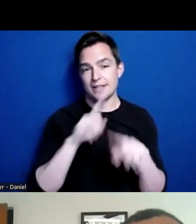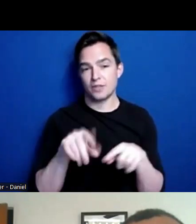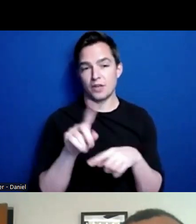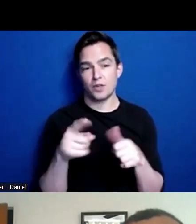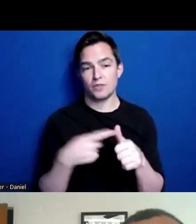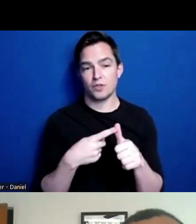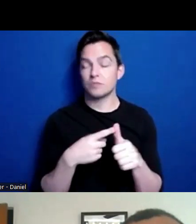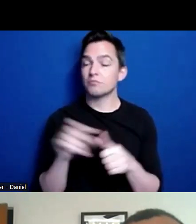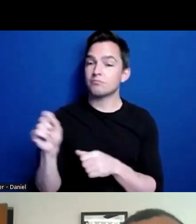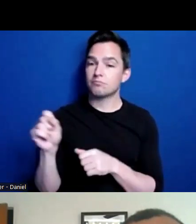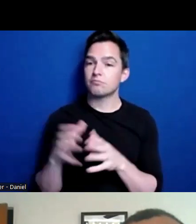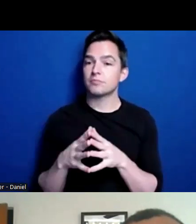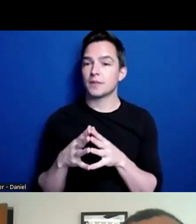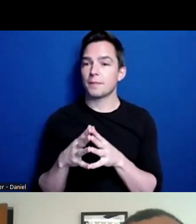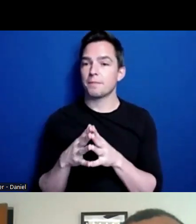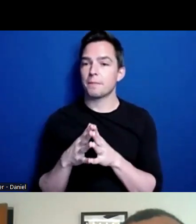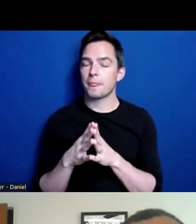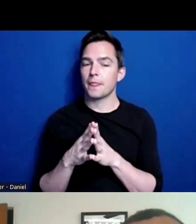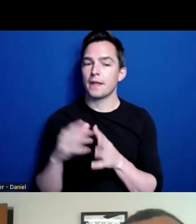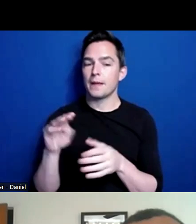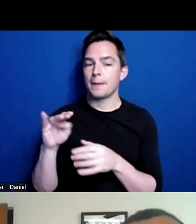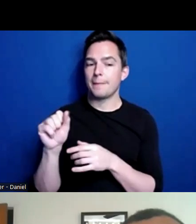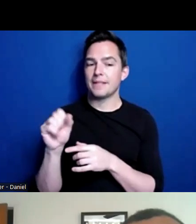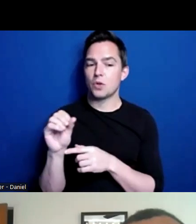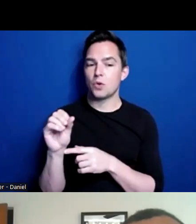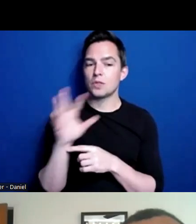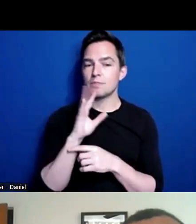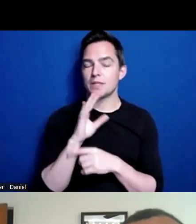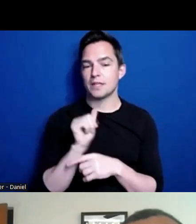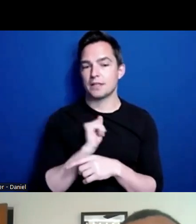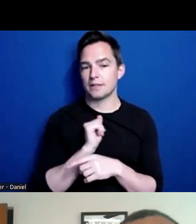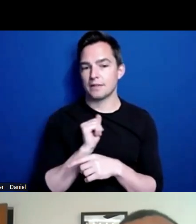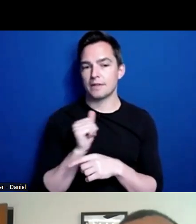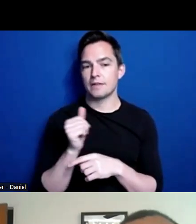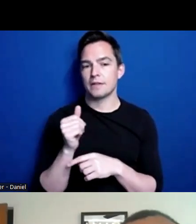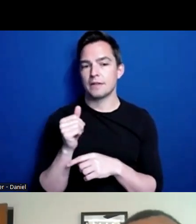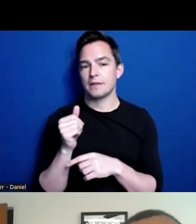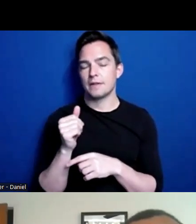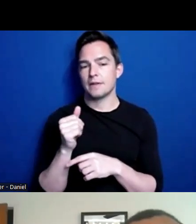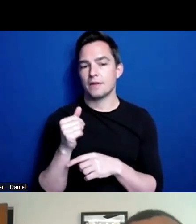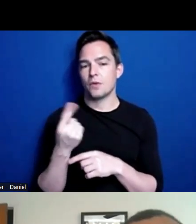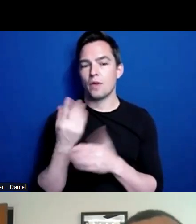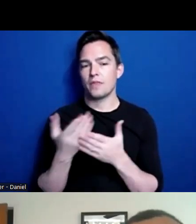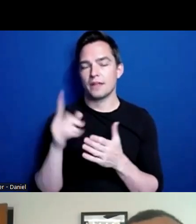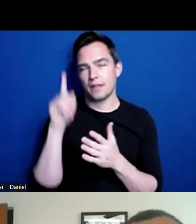(Miso Kwak) Yes, so this is Miso speaking and I think one thing that comes to mind is more